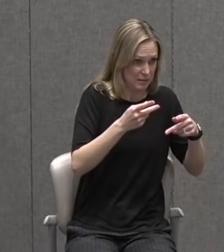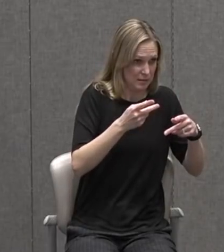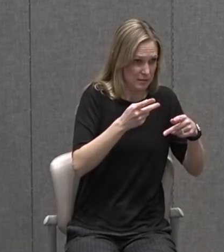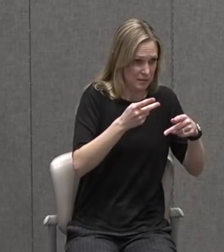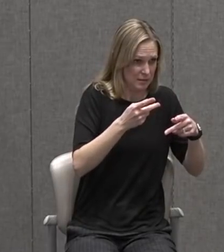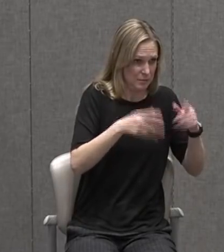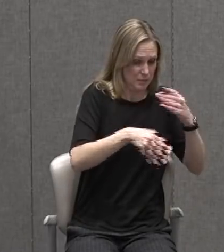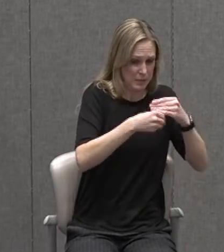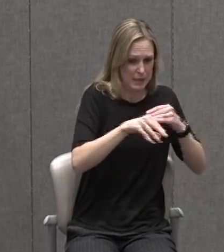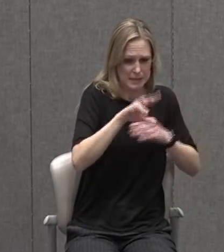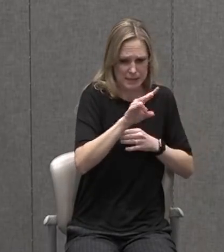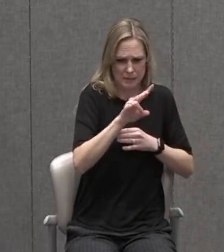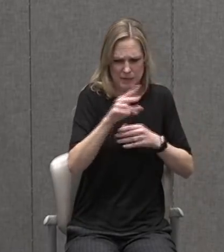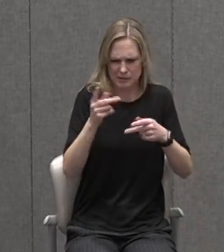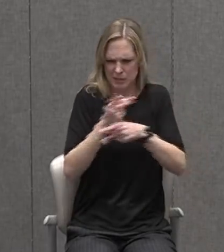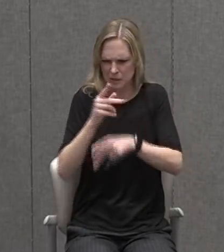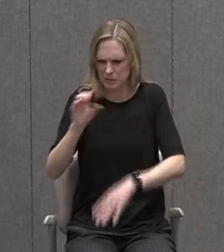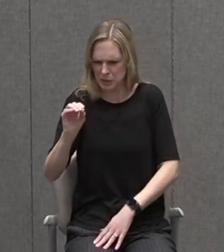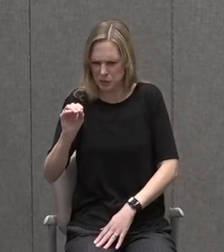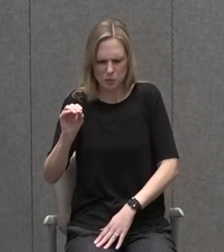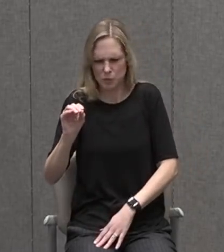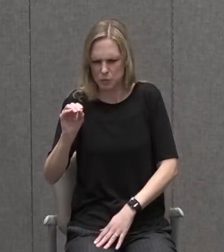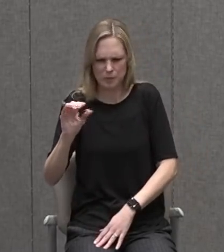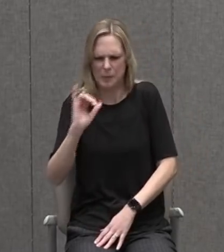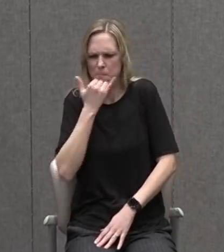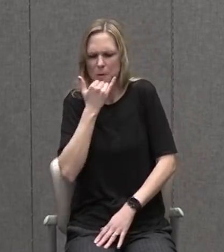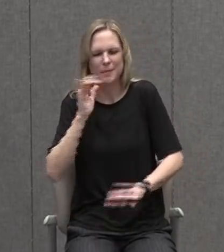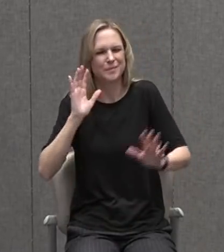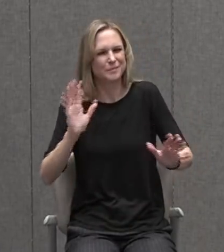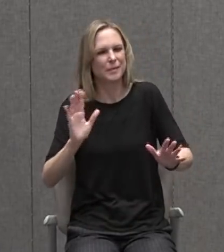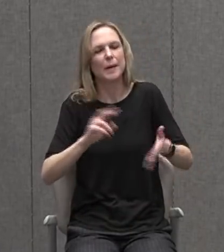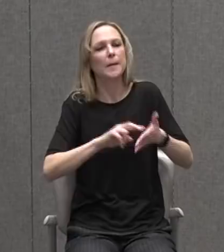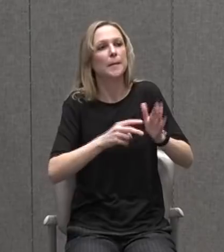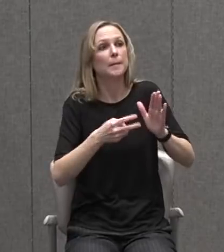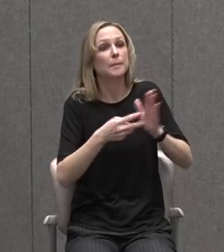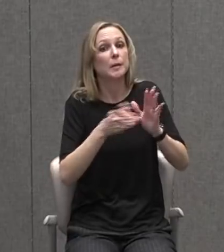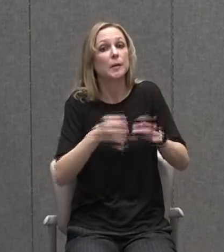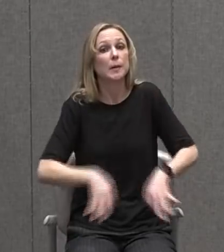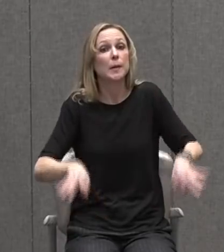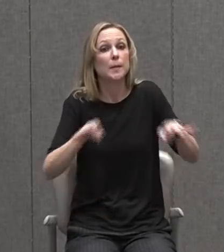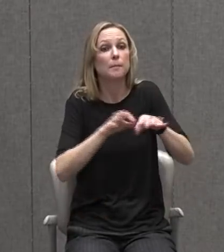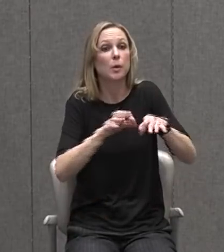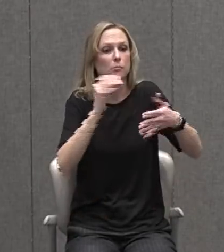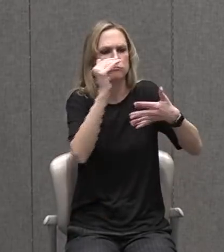I don't know where I was getting that, but I was doing my order of operations in the wrong order. So that oh!